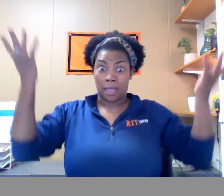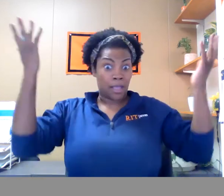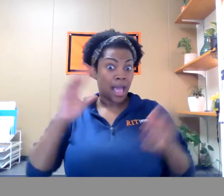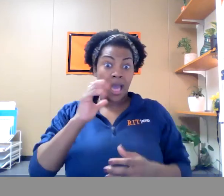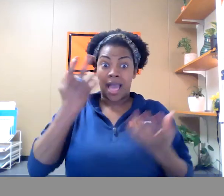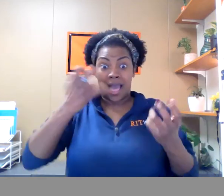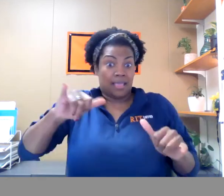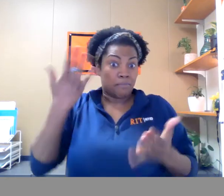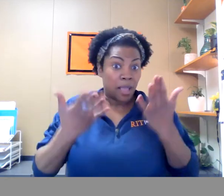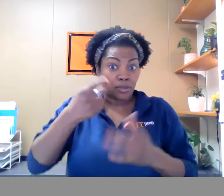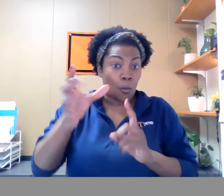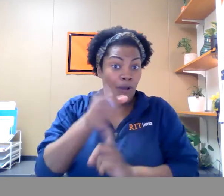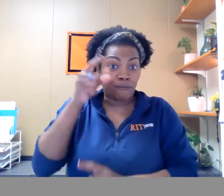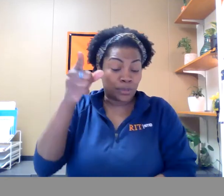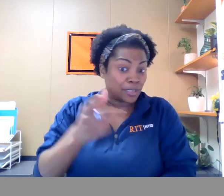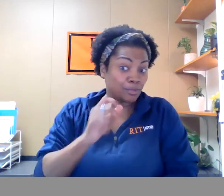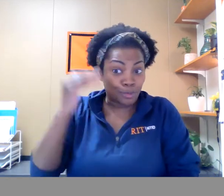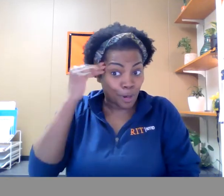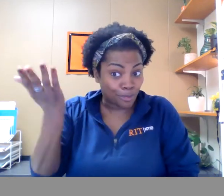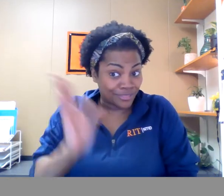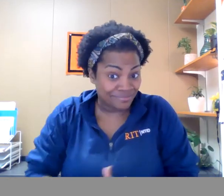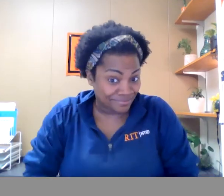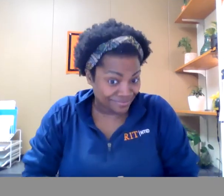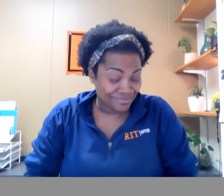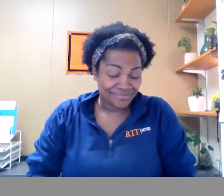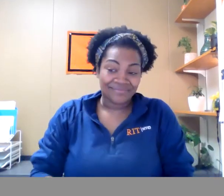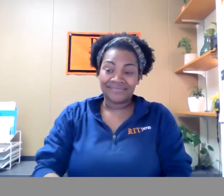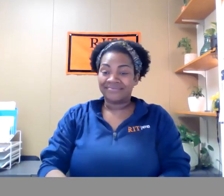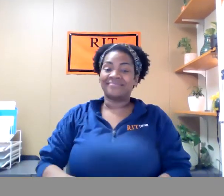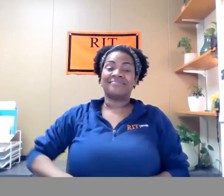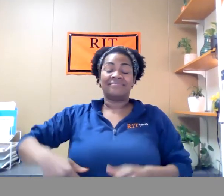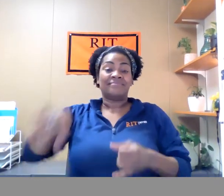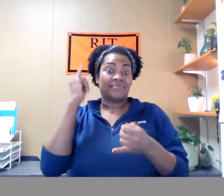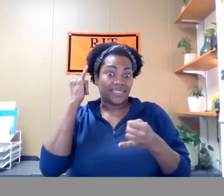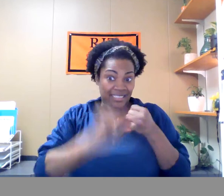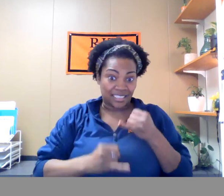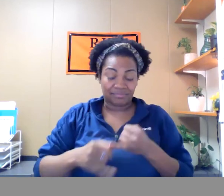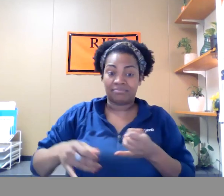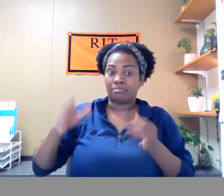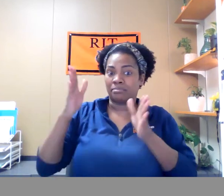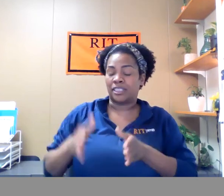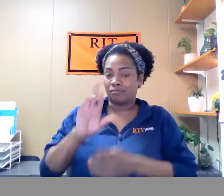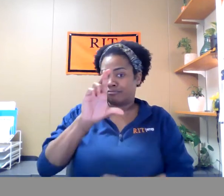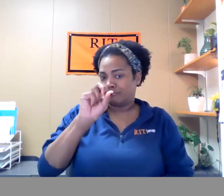but honestly, let it all out. We're here for it, completely. So we want to know what your idea is, we want to know